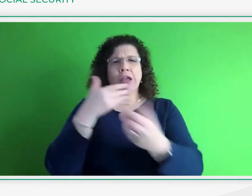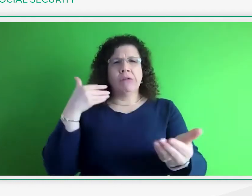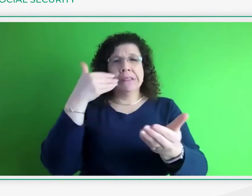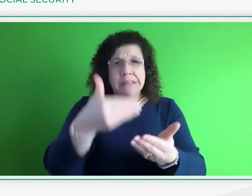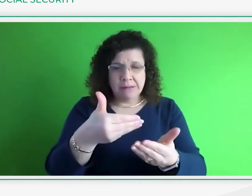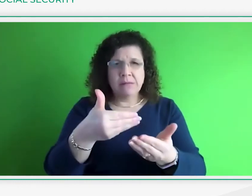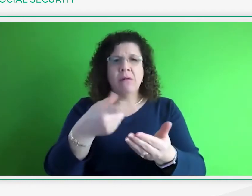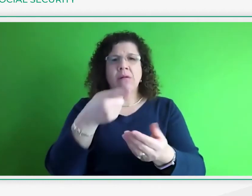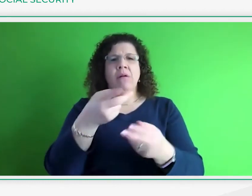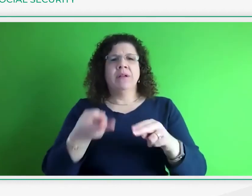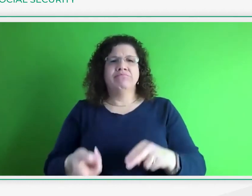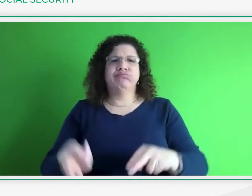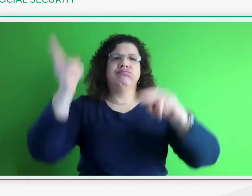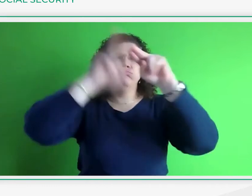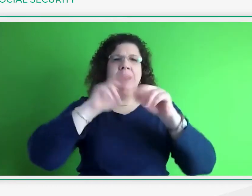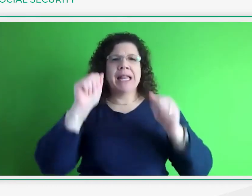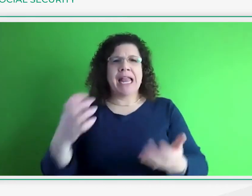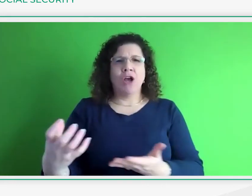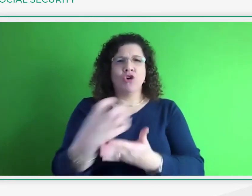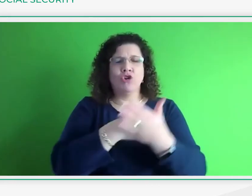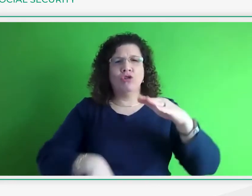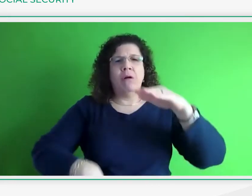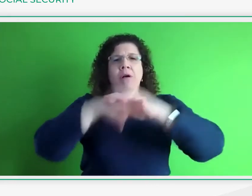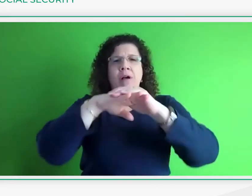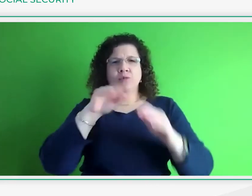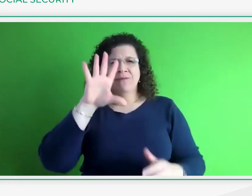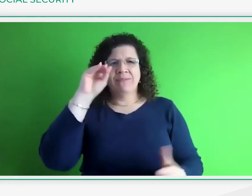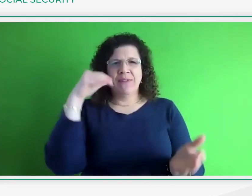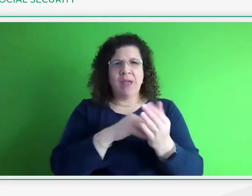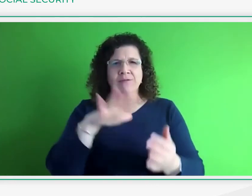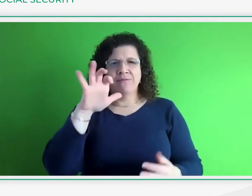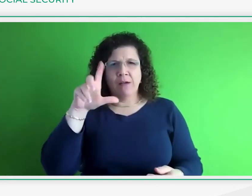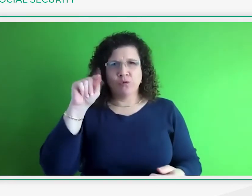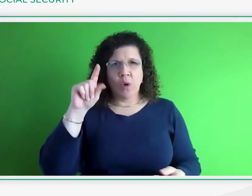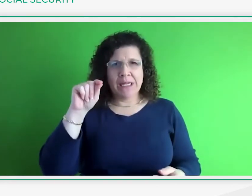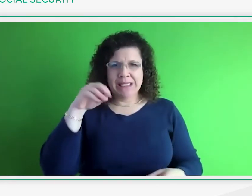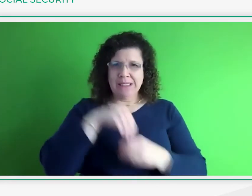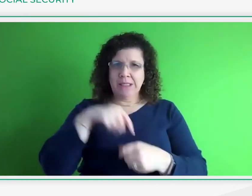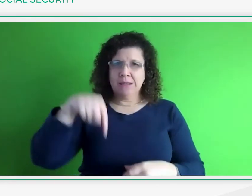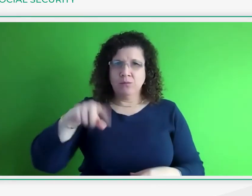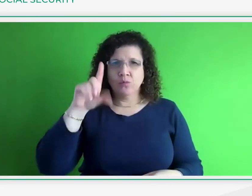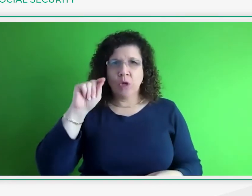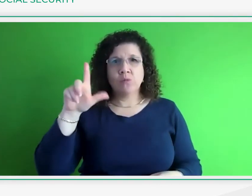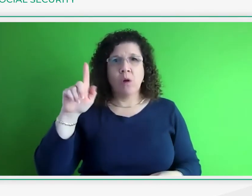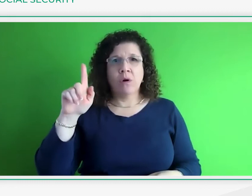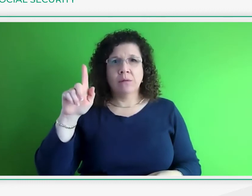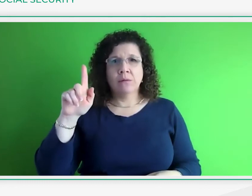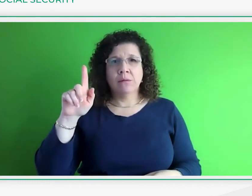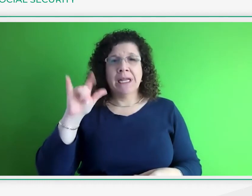Maybe say you're a year away from retirement age. You can earn up to $50,520 in 2021.